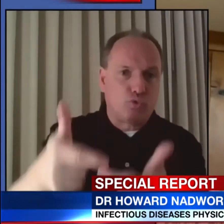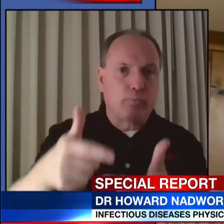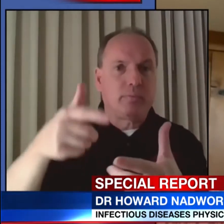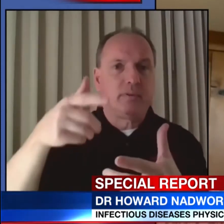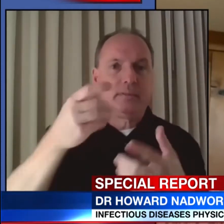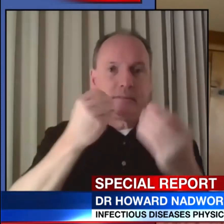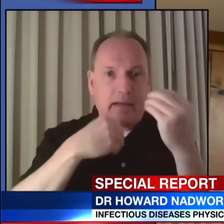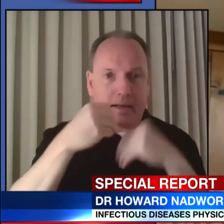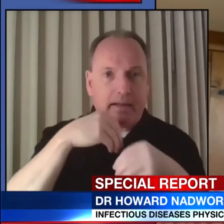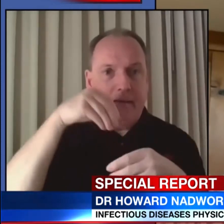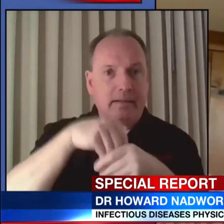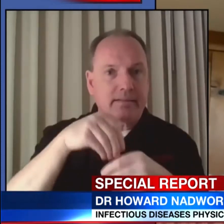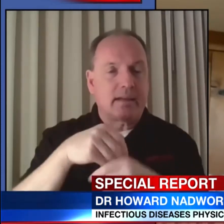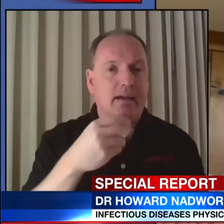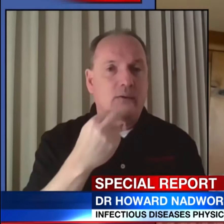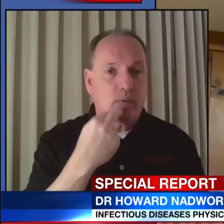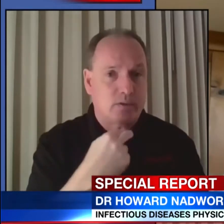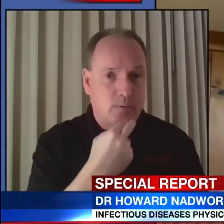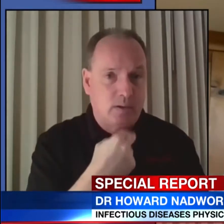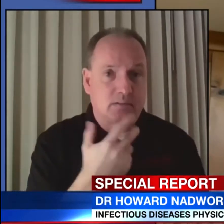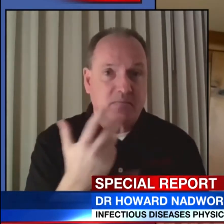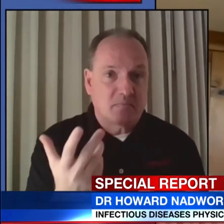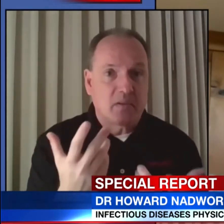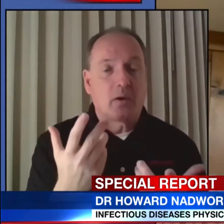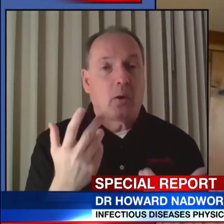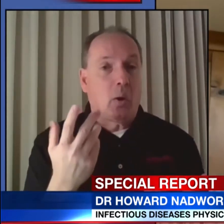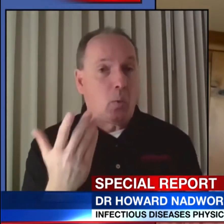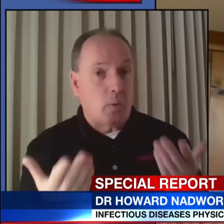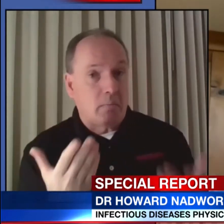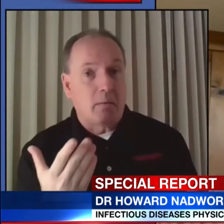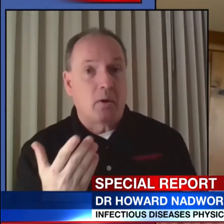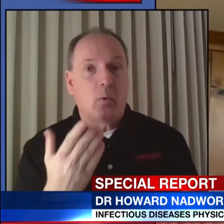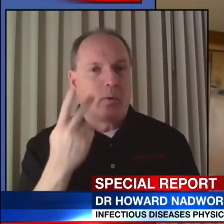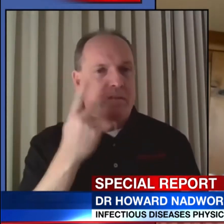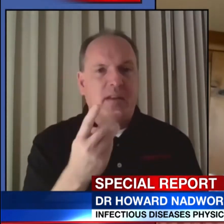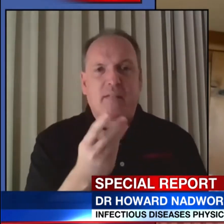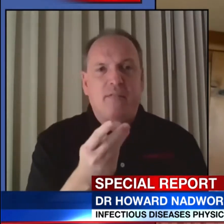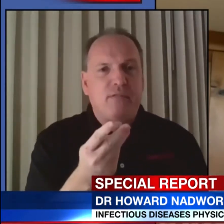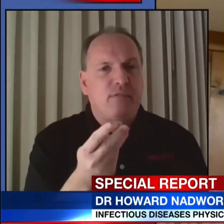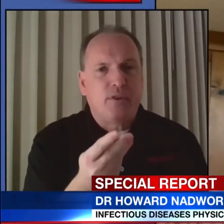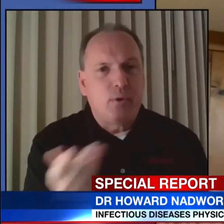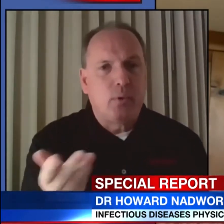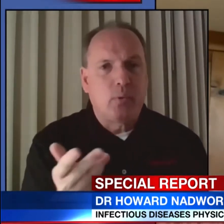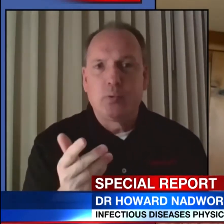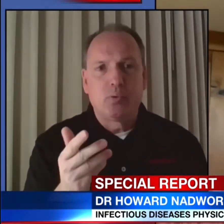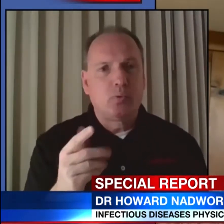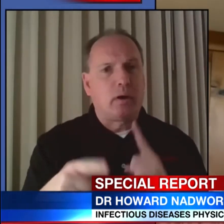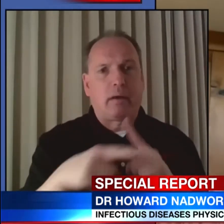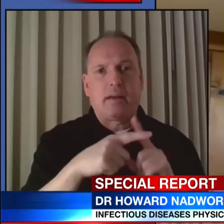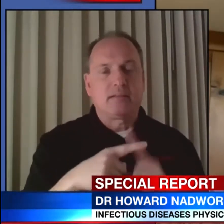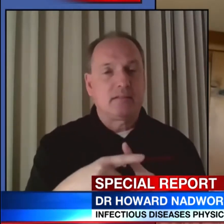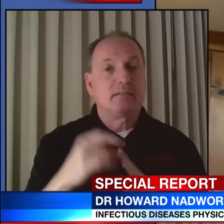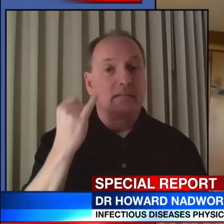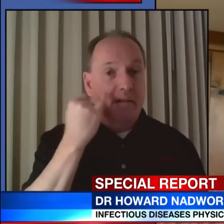AVOID UNMASKS CROWDS AND THEY DON'T DO LOTS OF LARGE GROUP DINING INSIDE